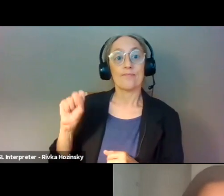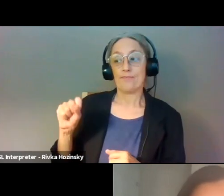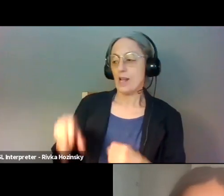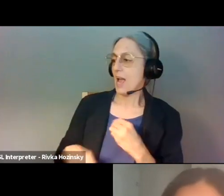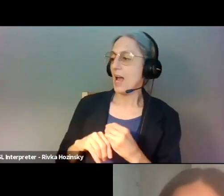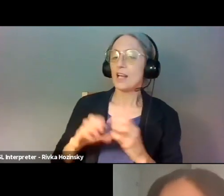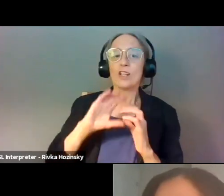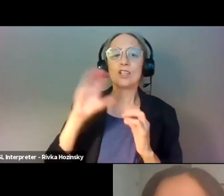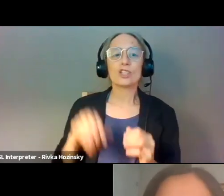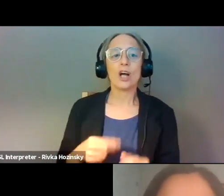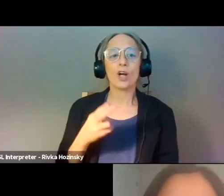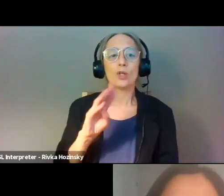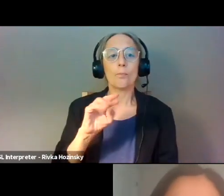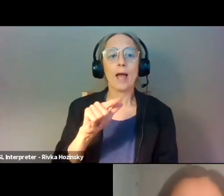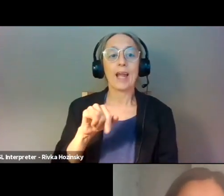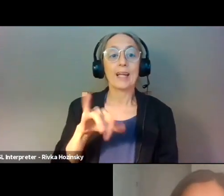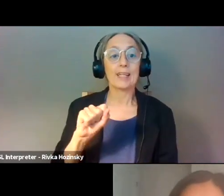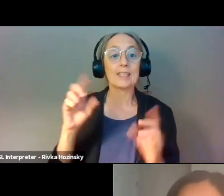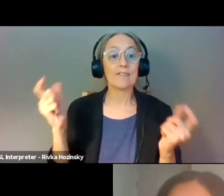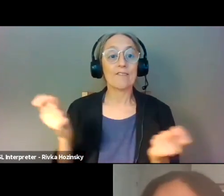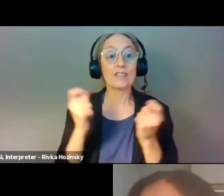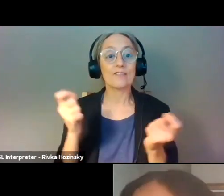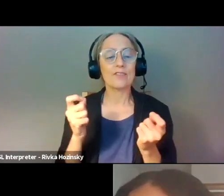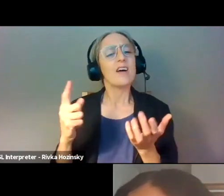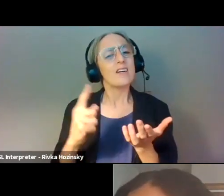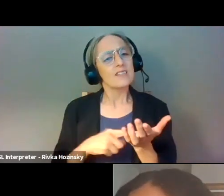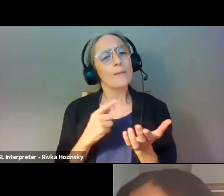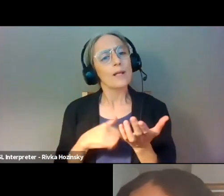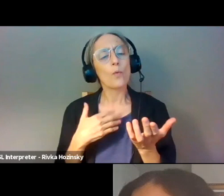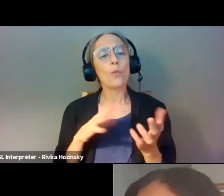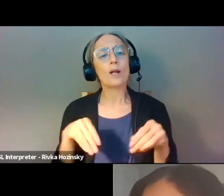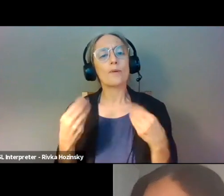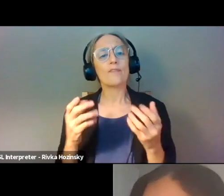sometimes we want to have ASL interpretation before anyone we know has